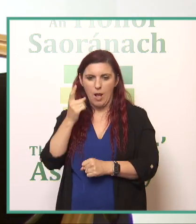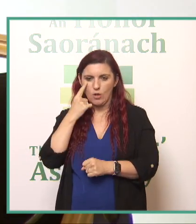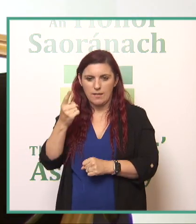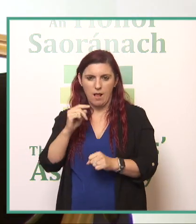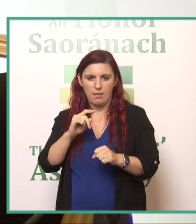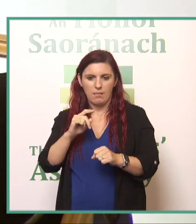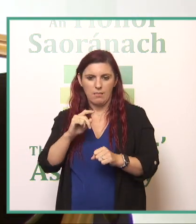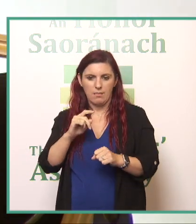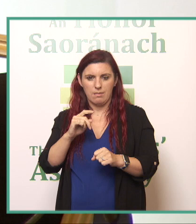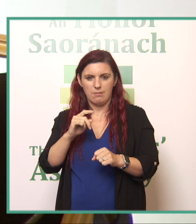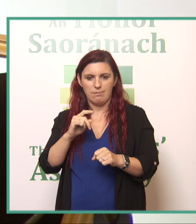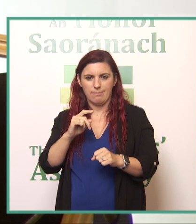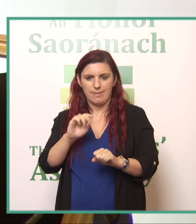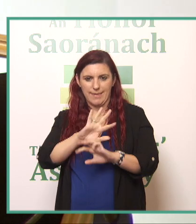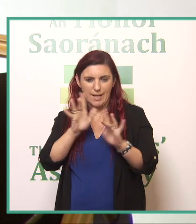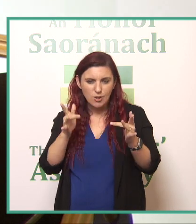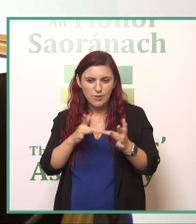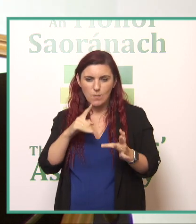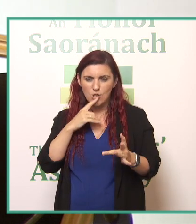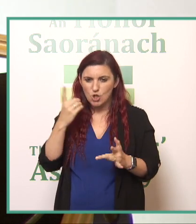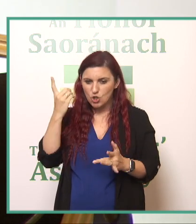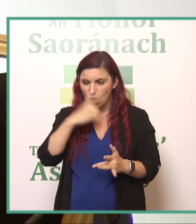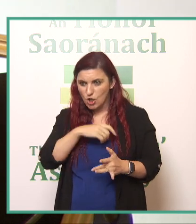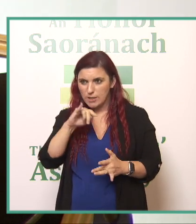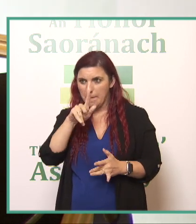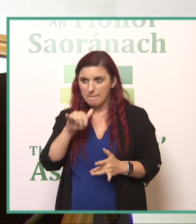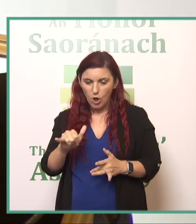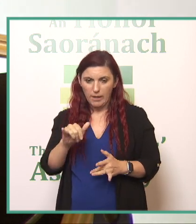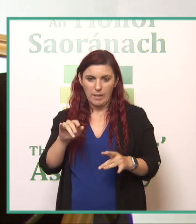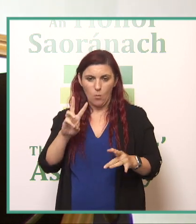dirty murky Woods was the description was the only description I could find about find out